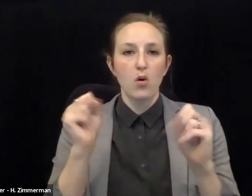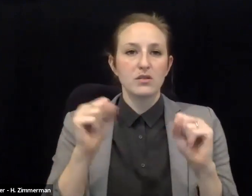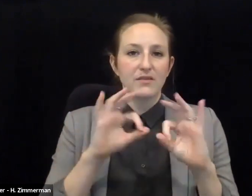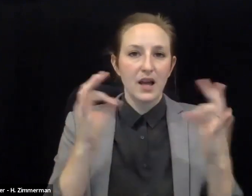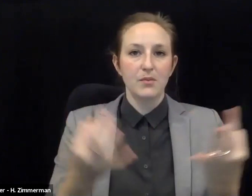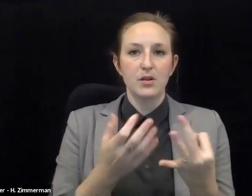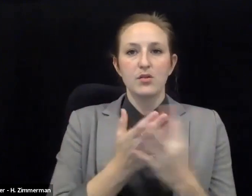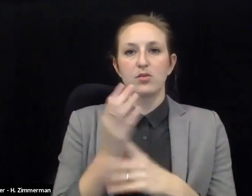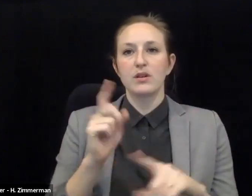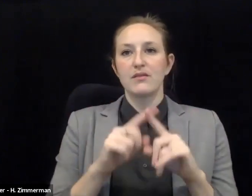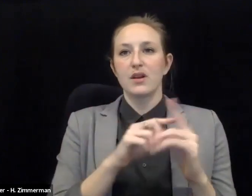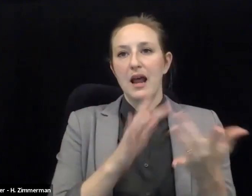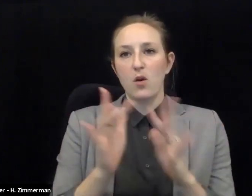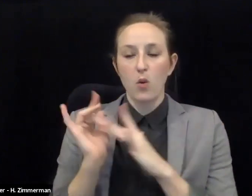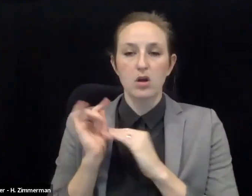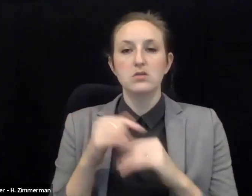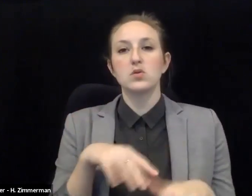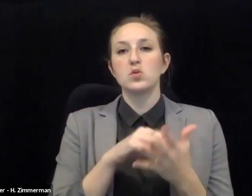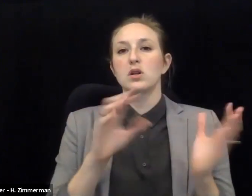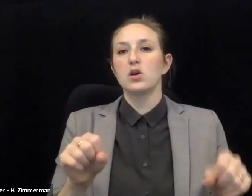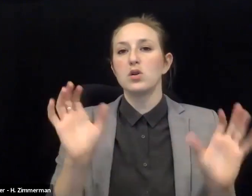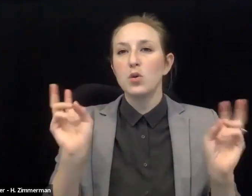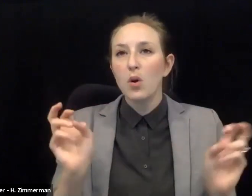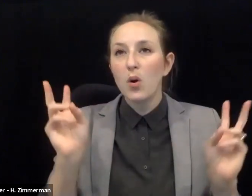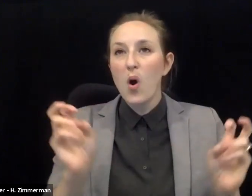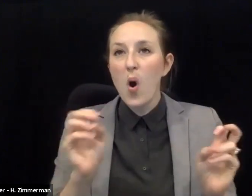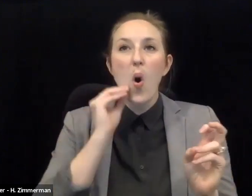Students were able to do a virtual homestay over the weekend